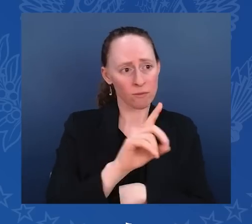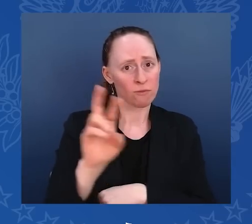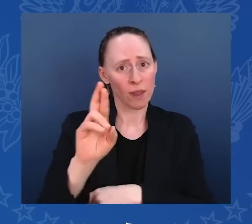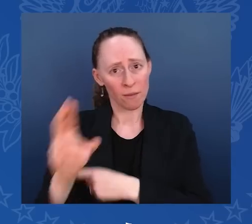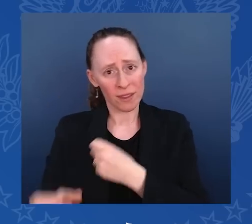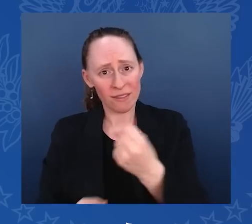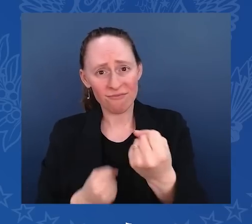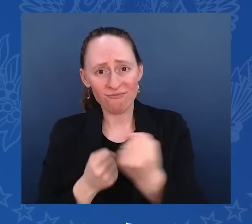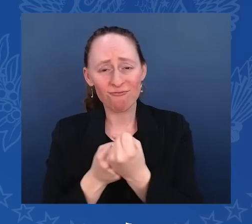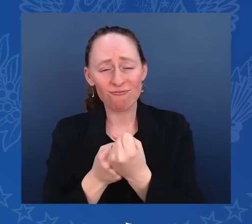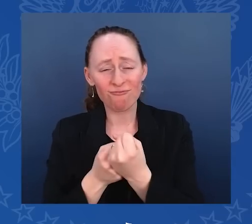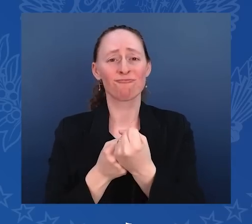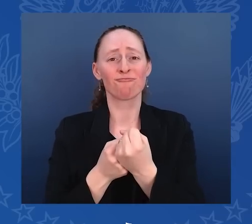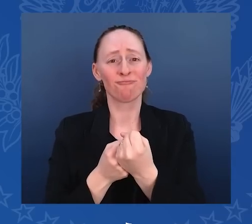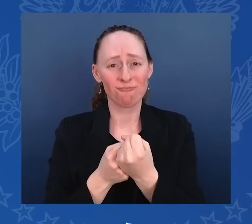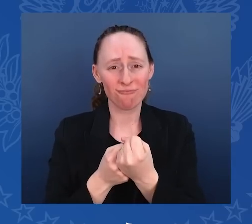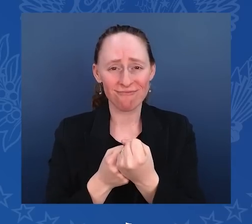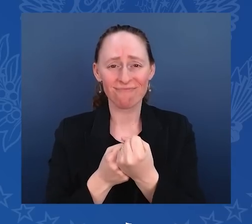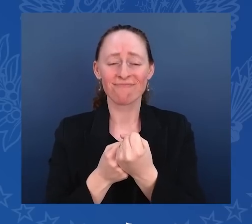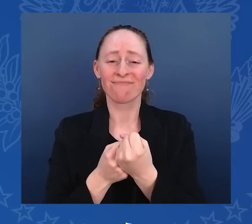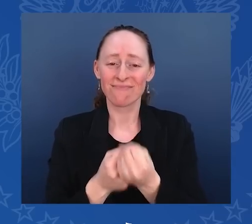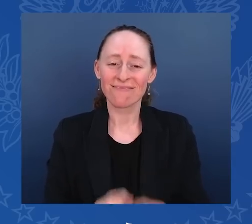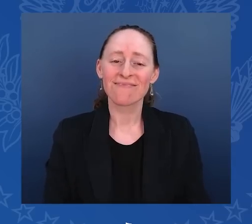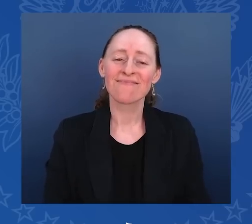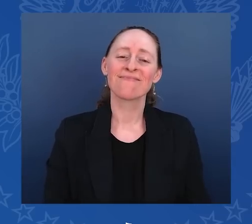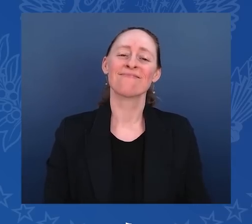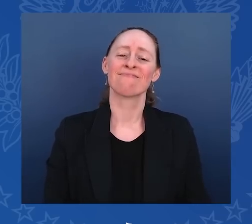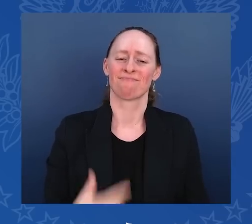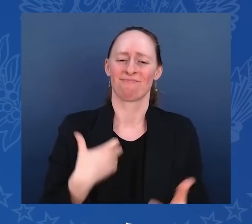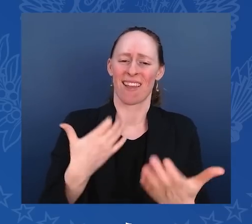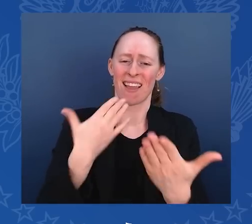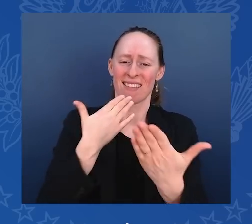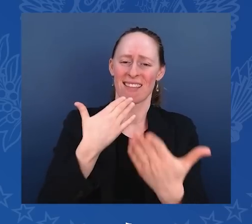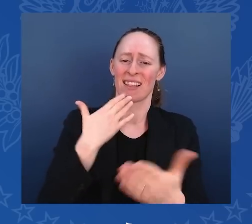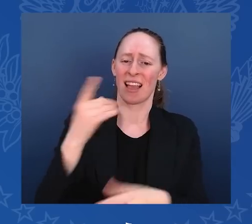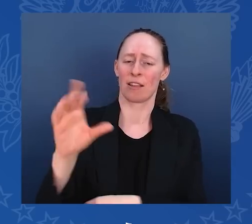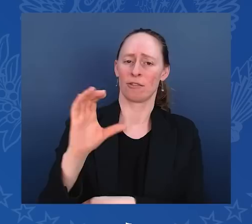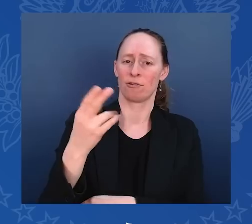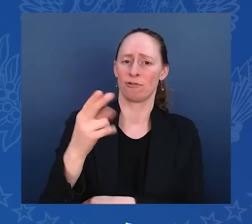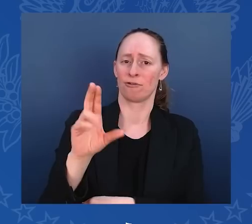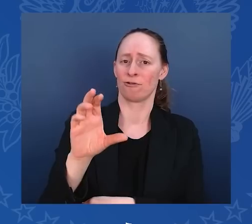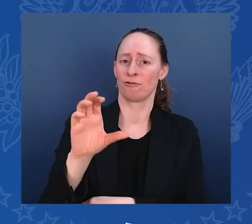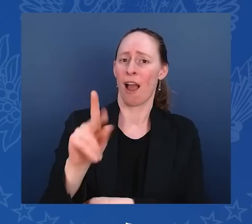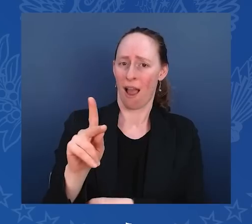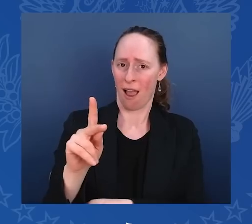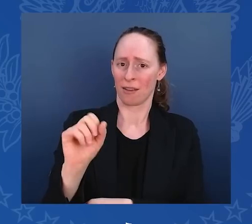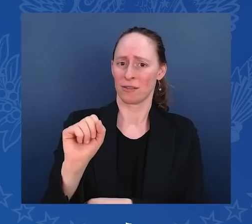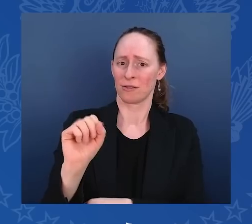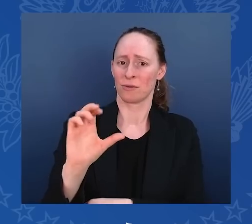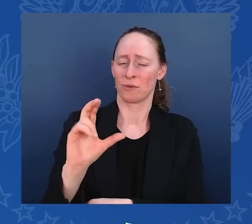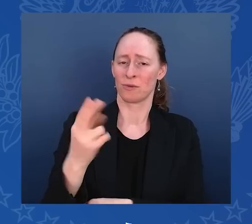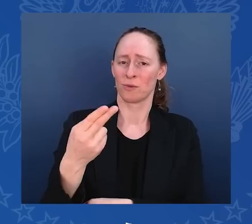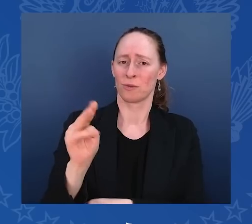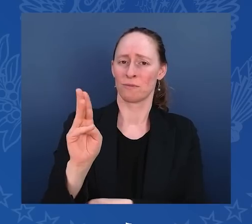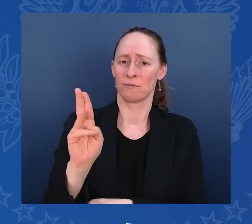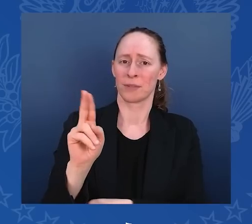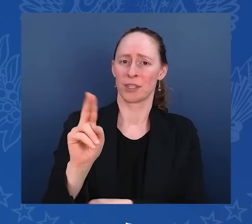for many years, Chuck Schumer. I nagged him and beat up on him and twisted his arm and did everything I could